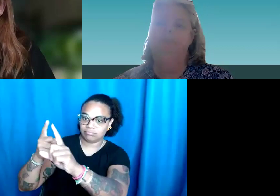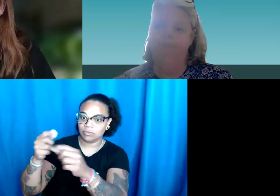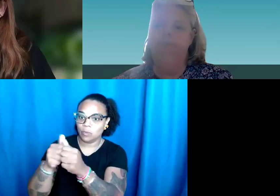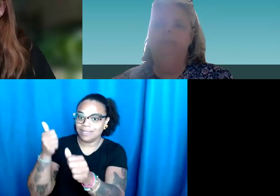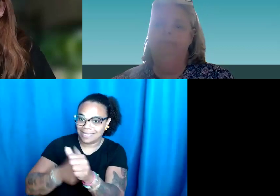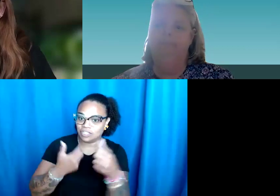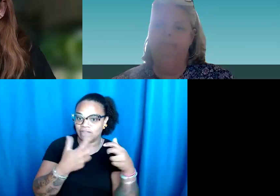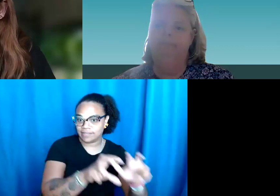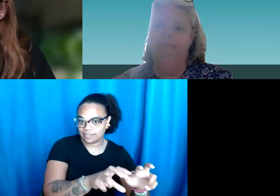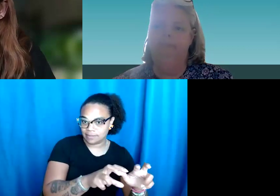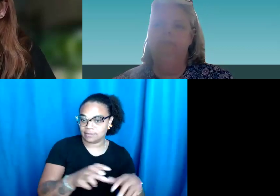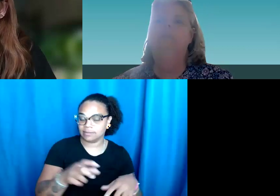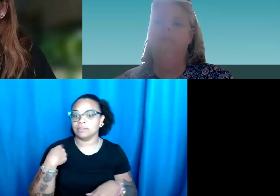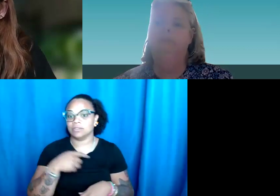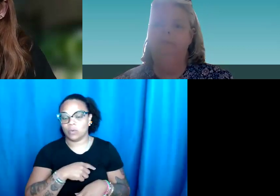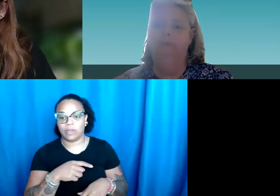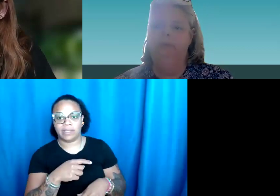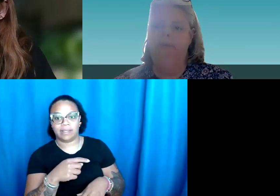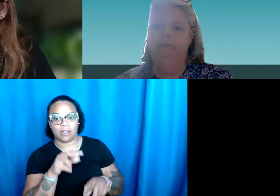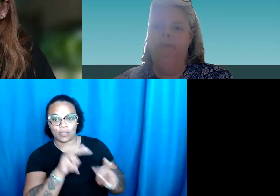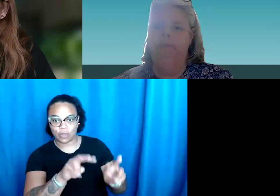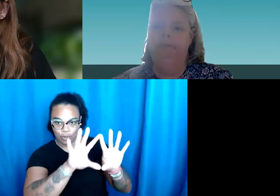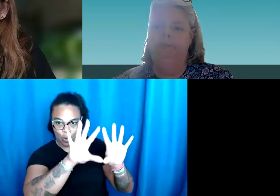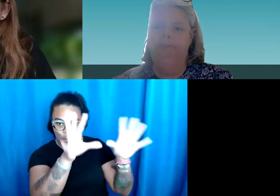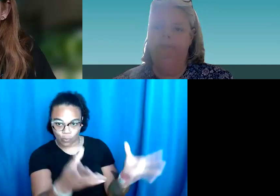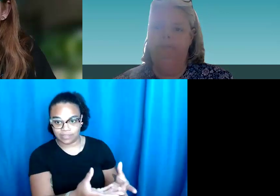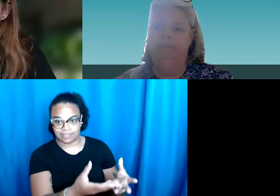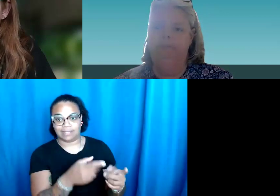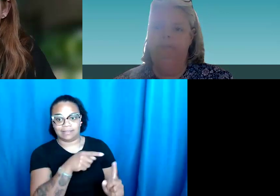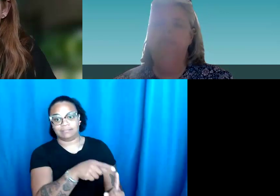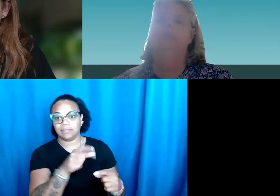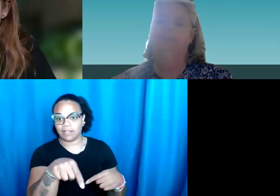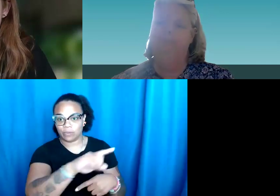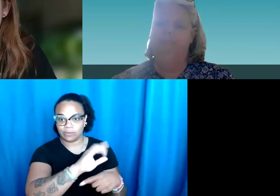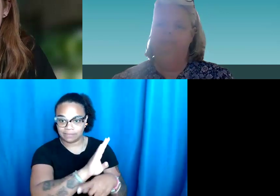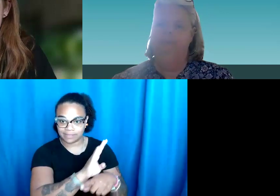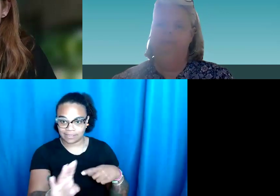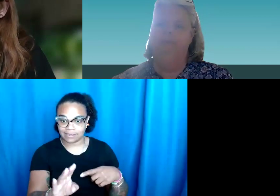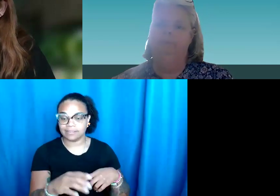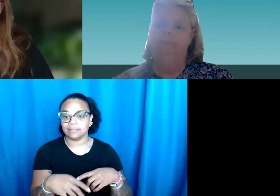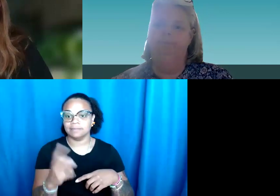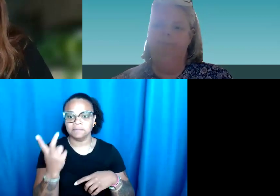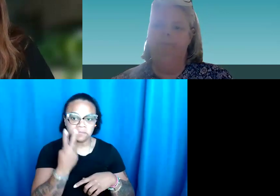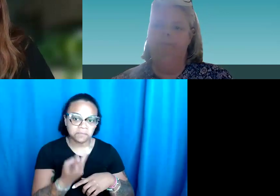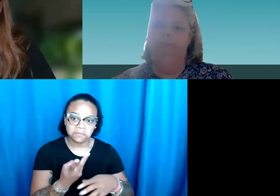So we look wholistically at the businesses who come through our door to see that they